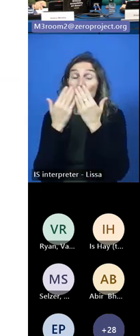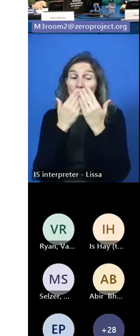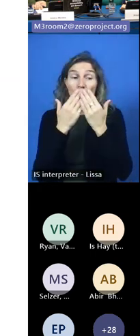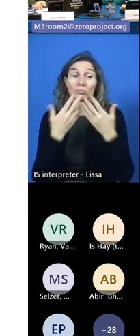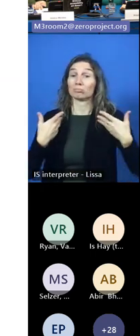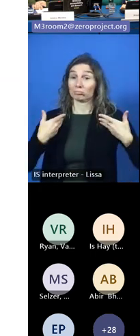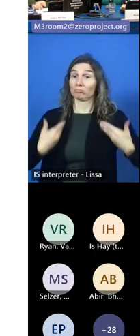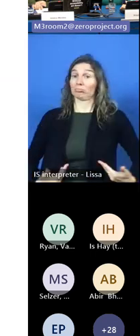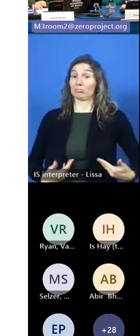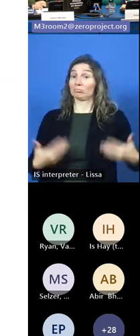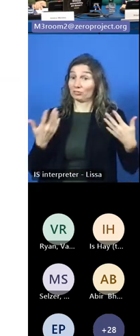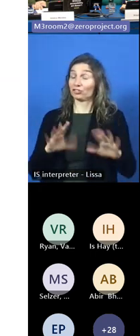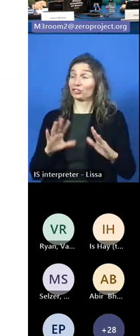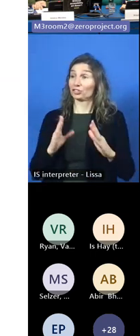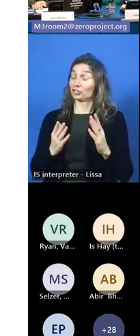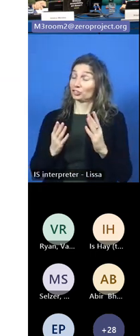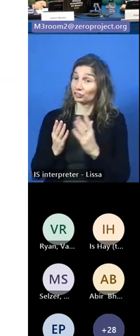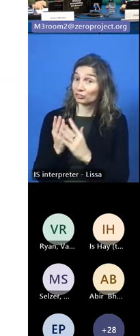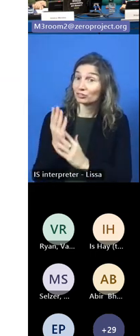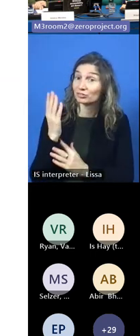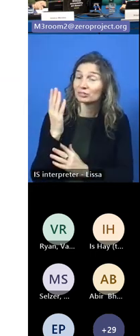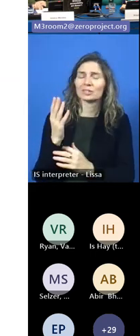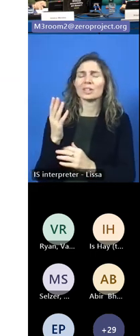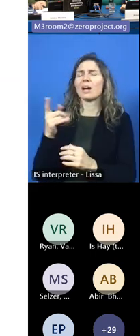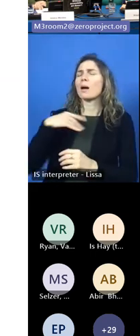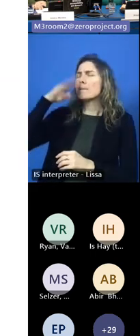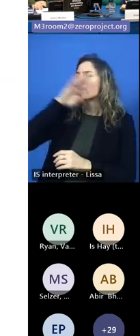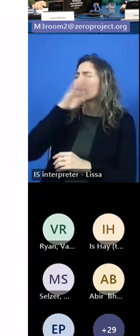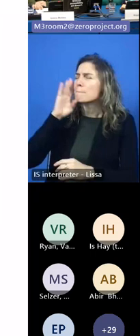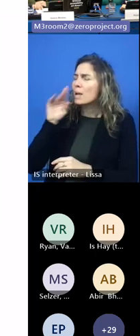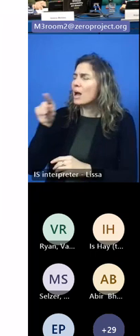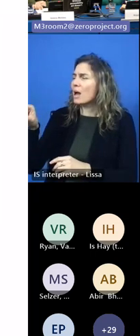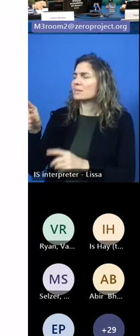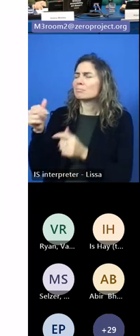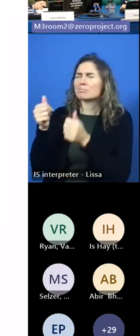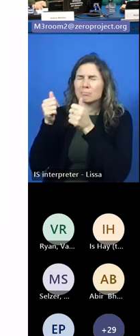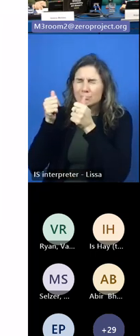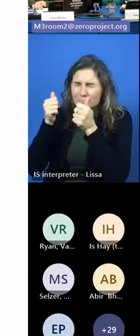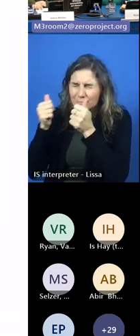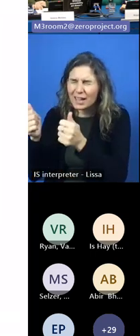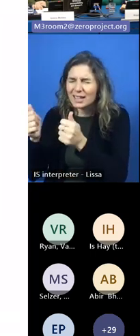ever taken because that was the starting point for everything that I am right now